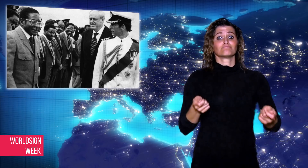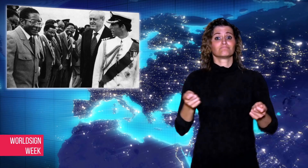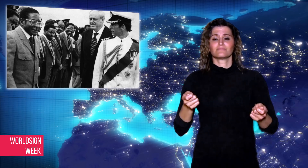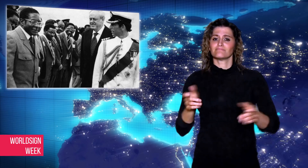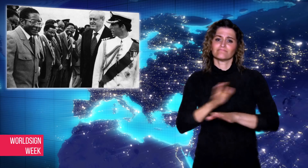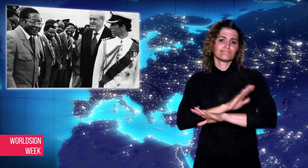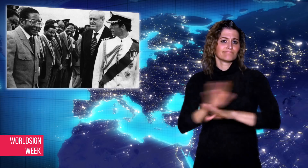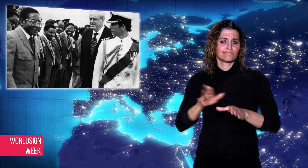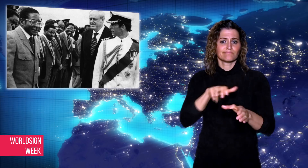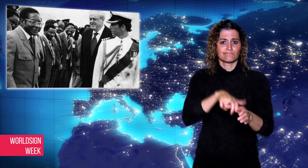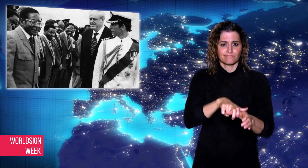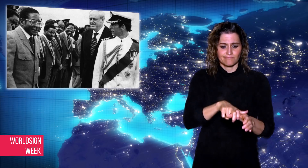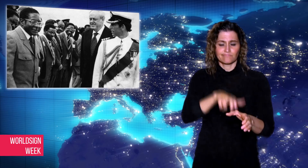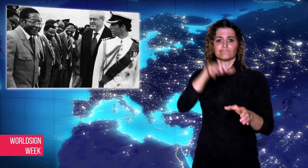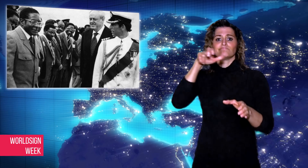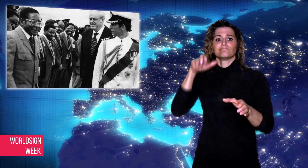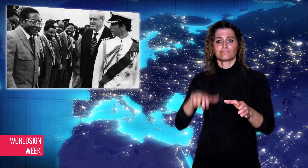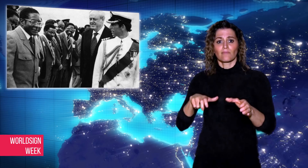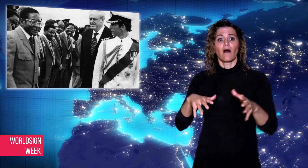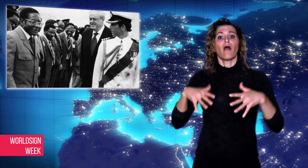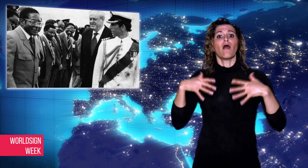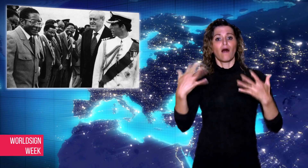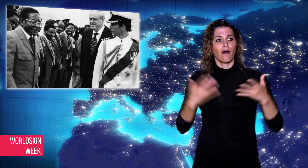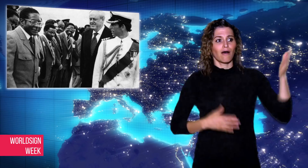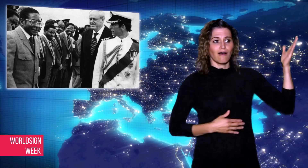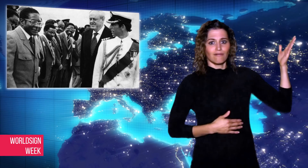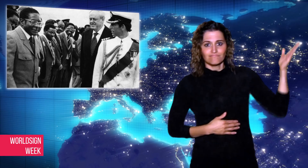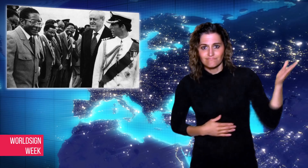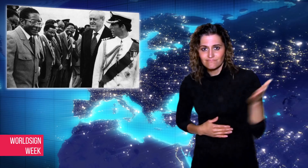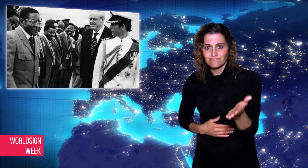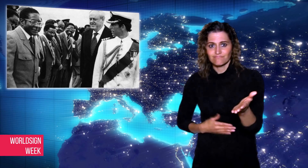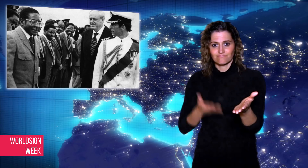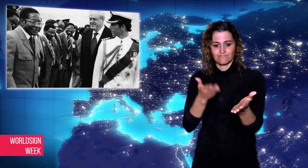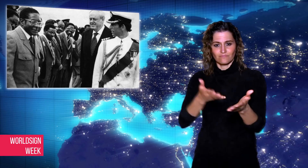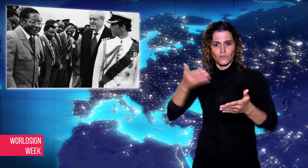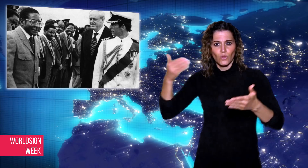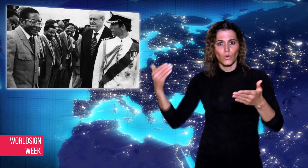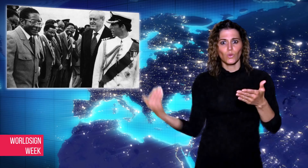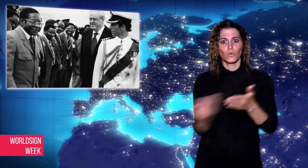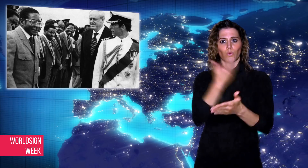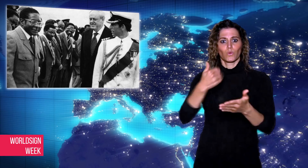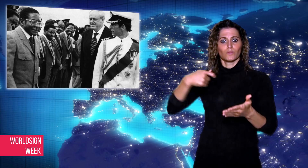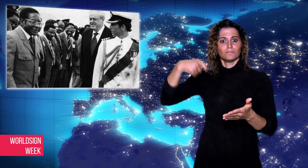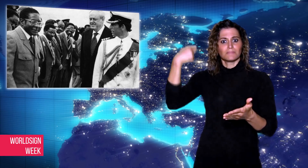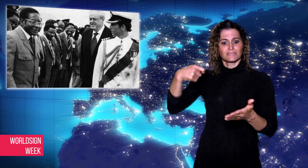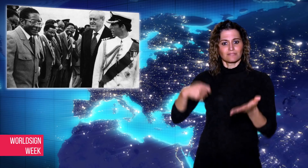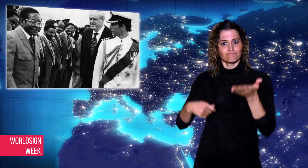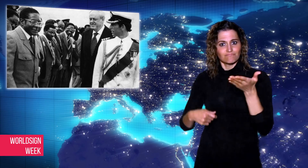joyous, with crowds cheering and